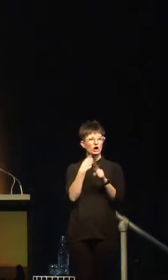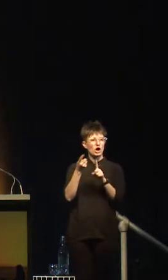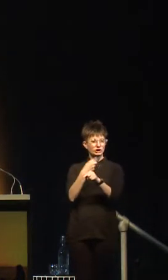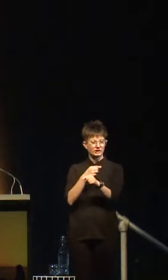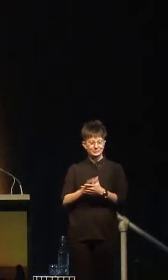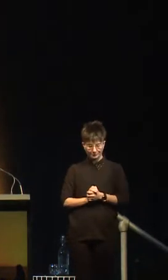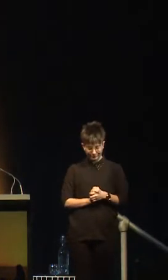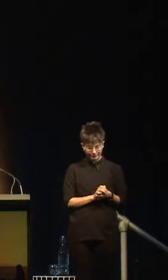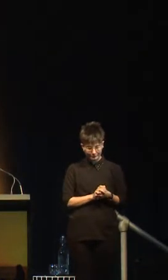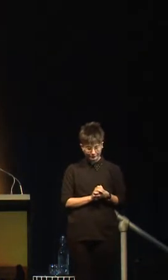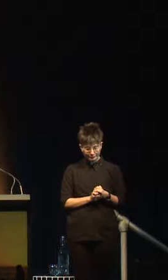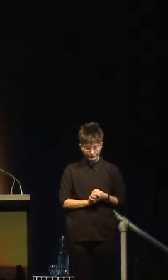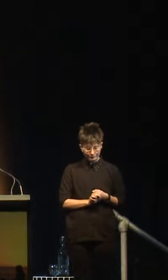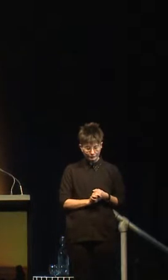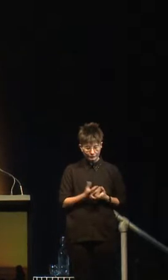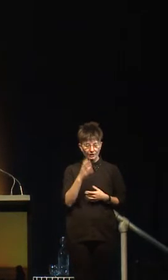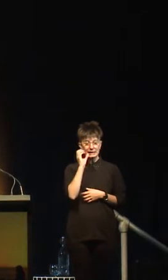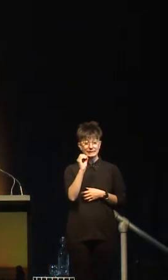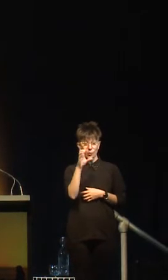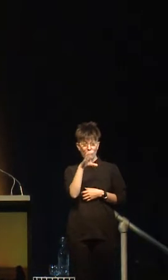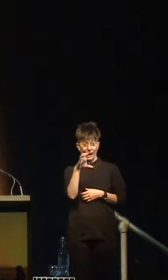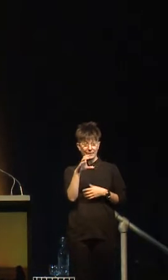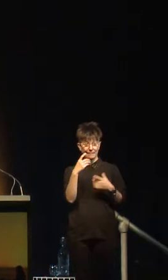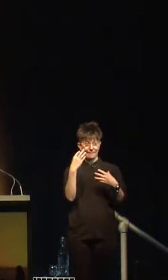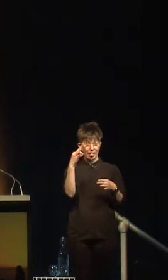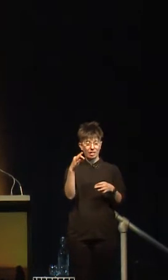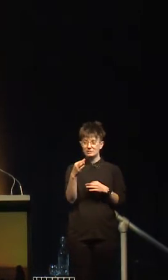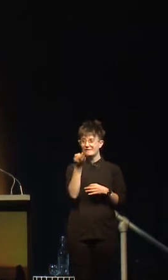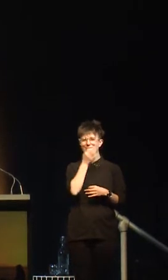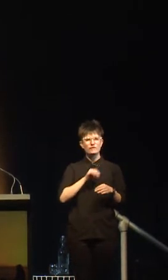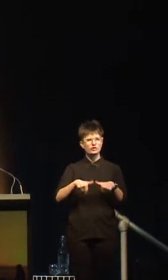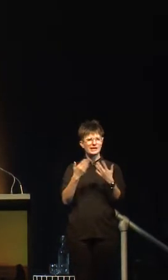And so the zero carbon bill that we launched a couple of days ago, actually, the whole